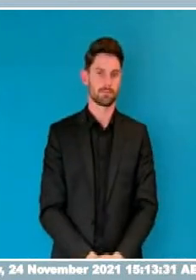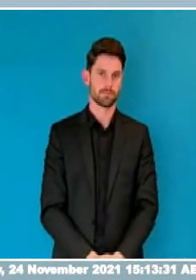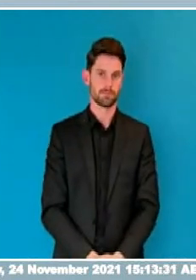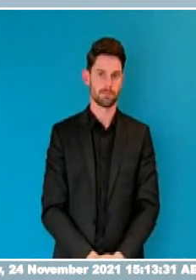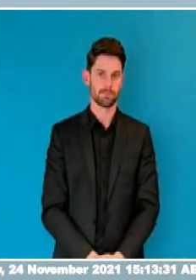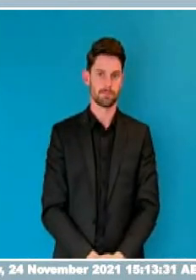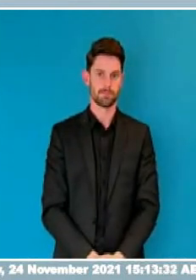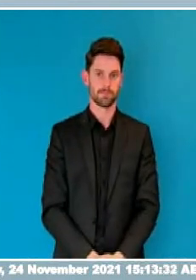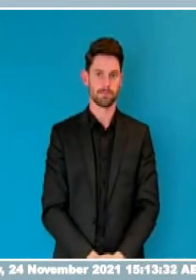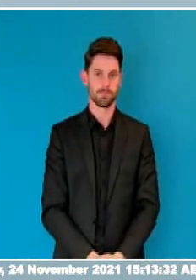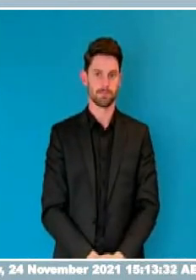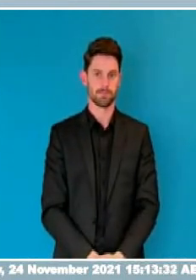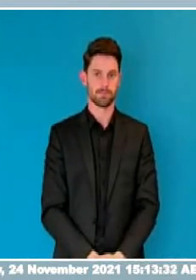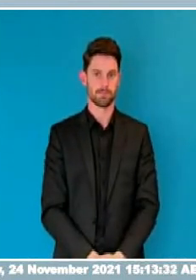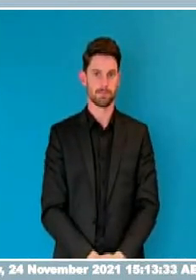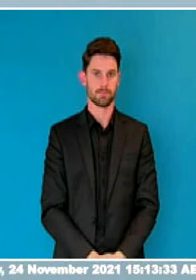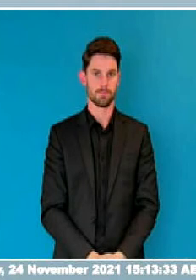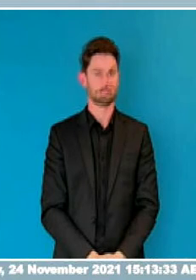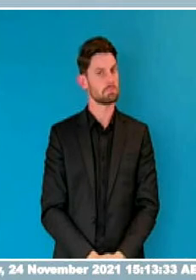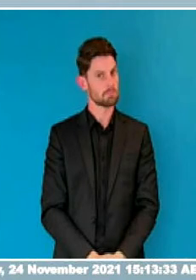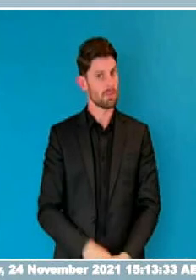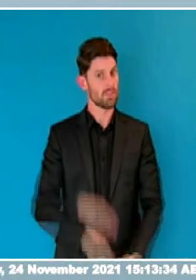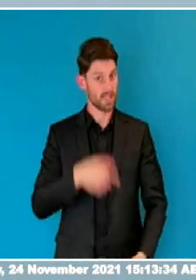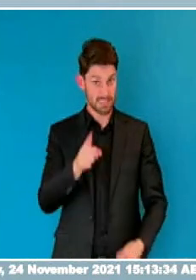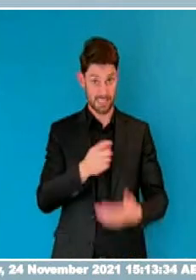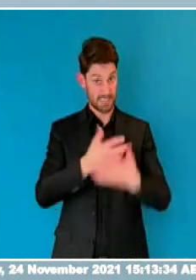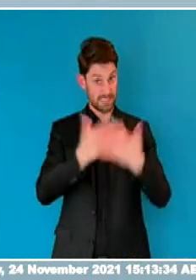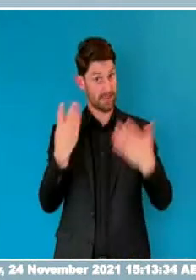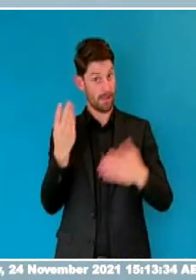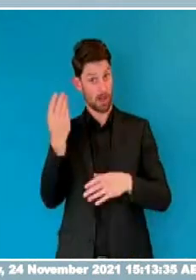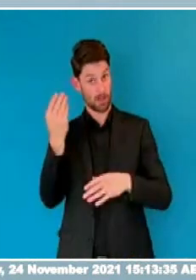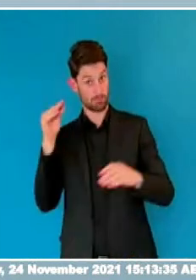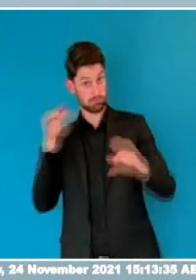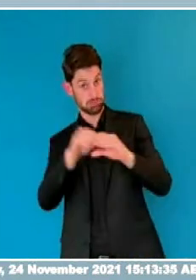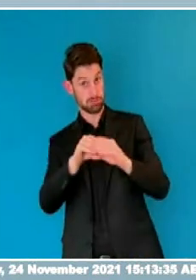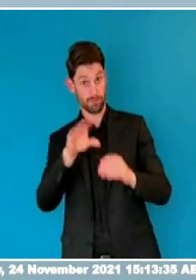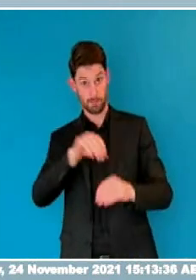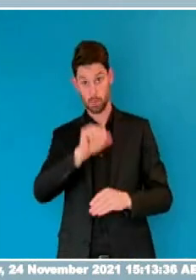That's also a significant investment, is it not? Yes.